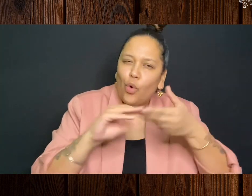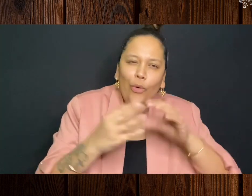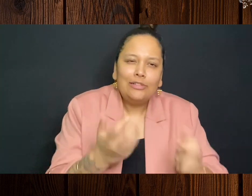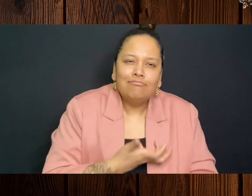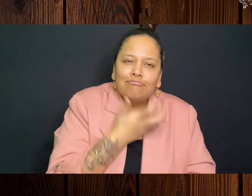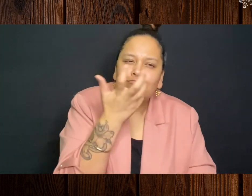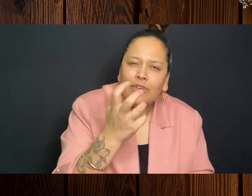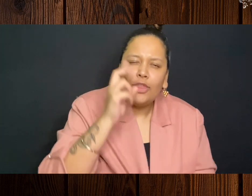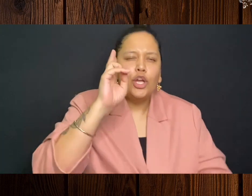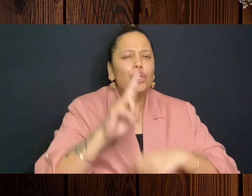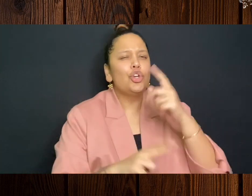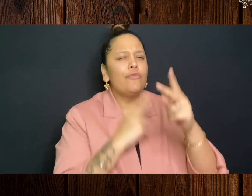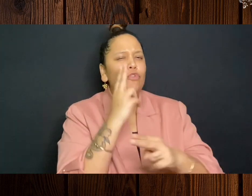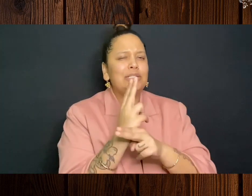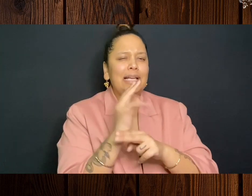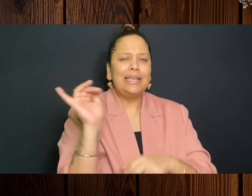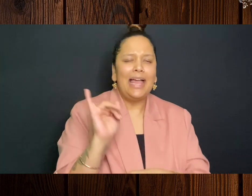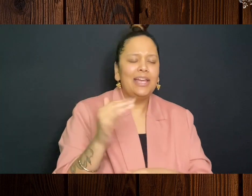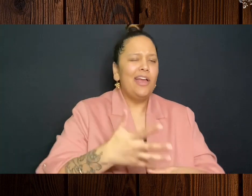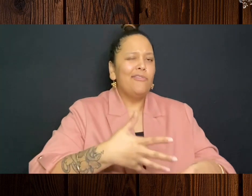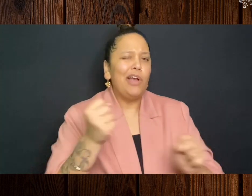universe almost with the song “Fast Car”, like, you know, ‘…you